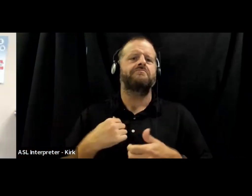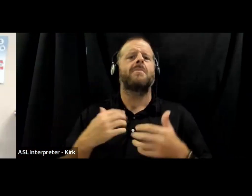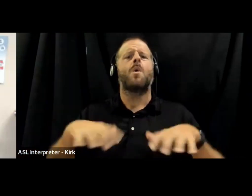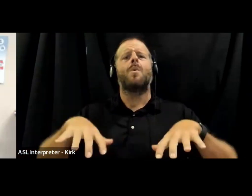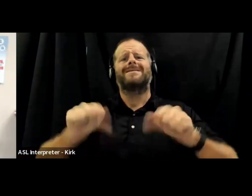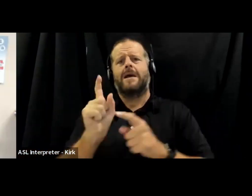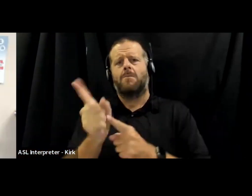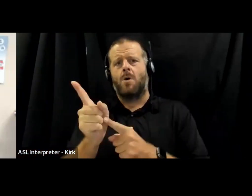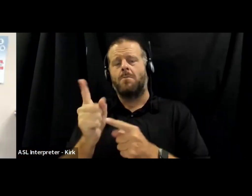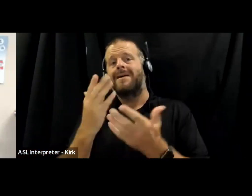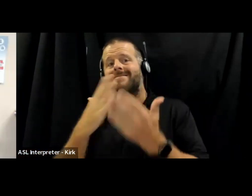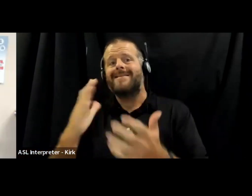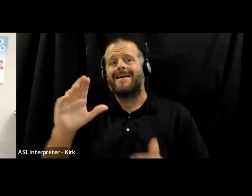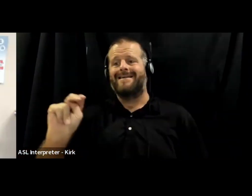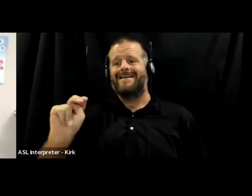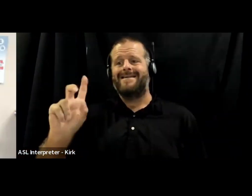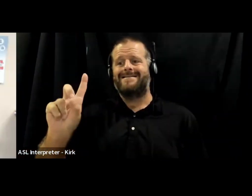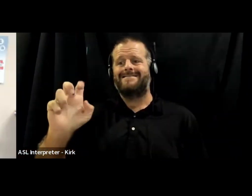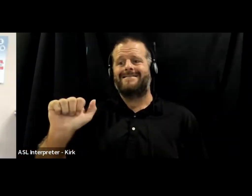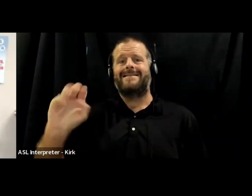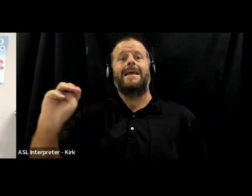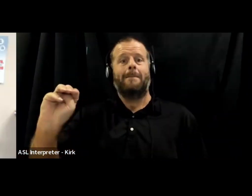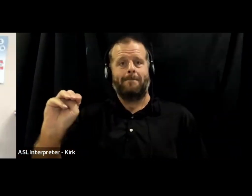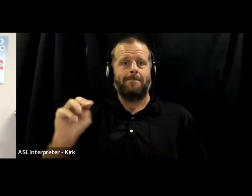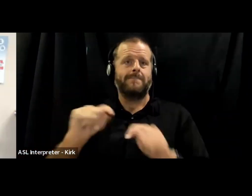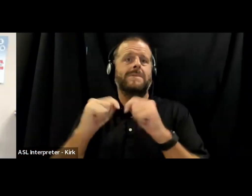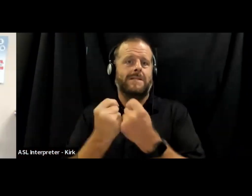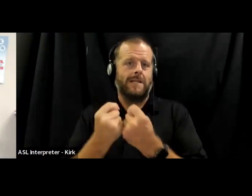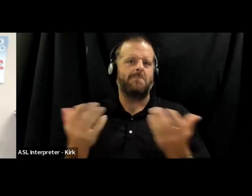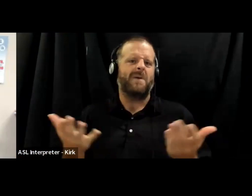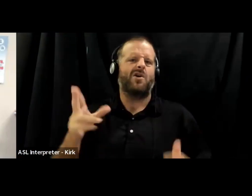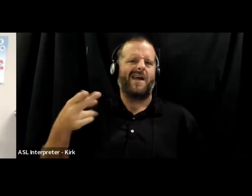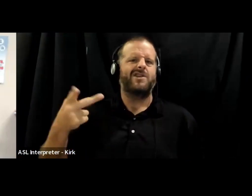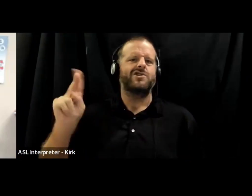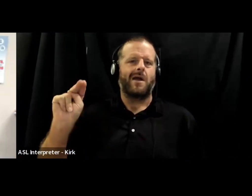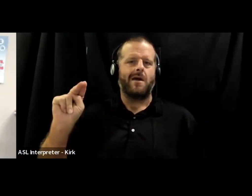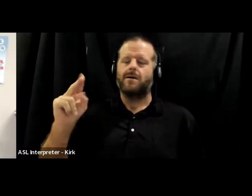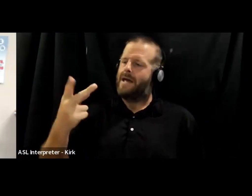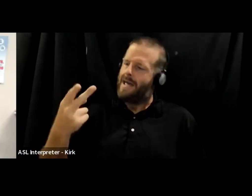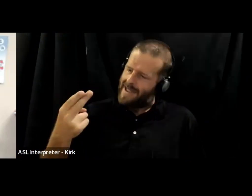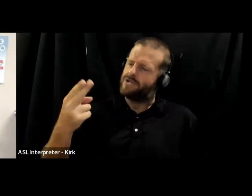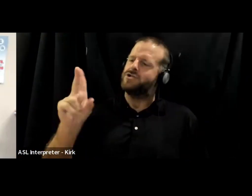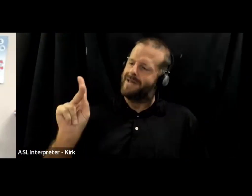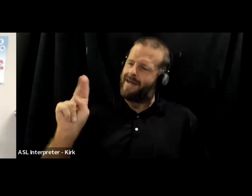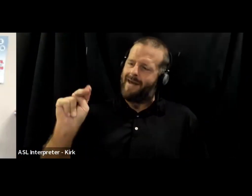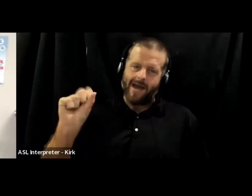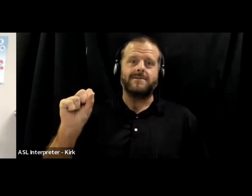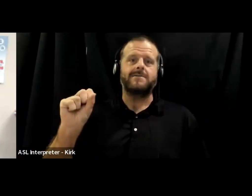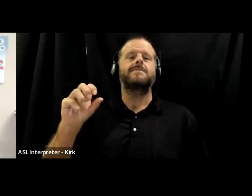our team at Helen Keller services. We've had a group working on this webinar for